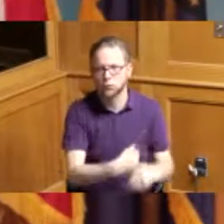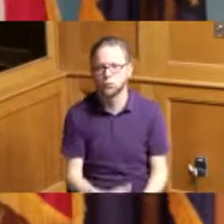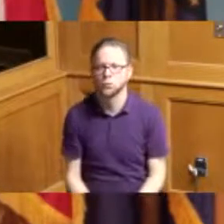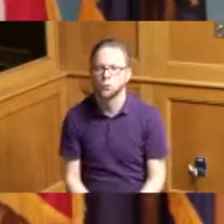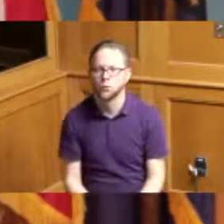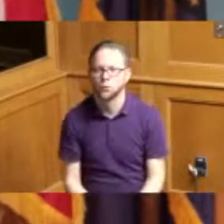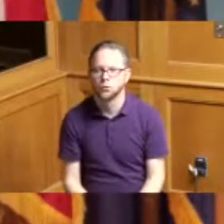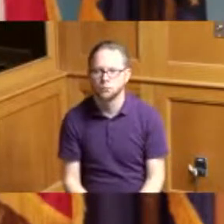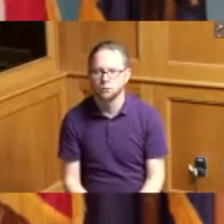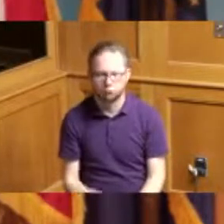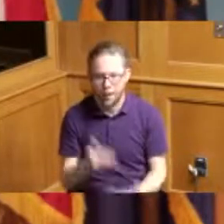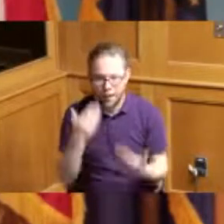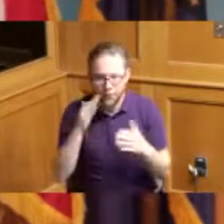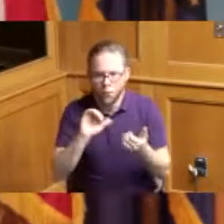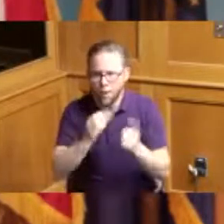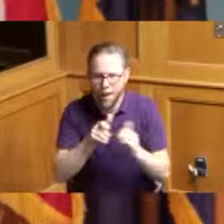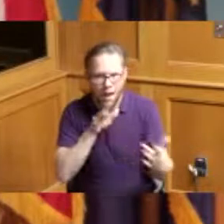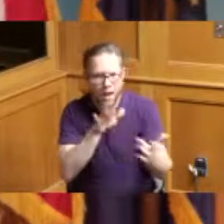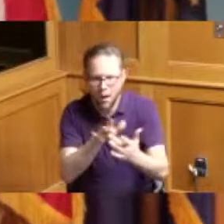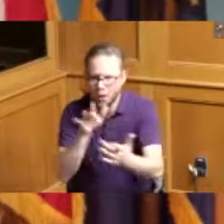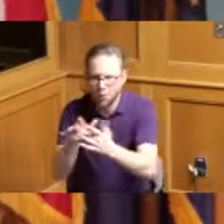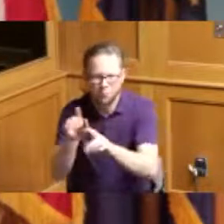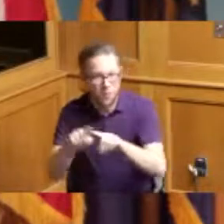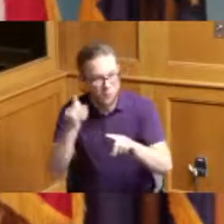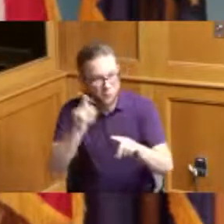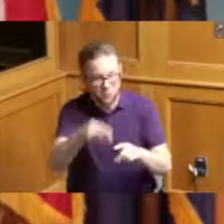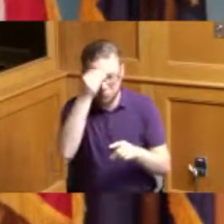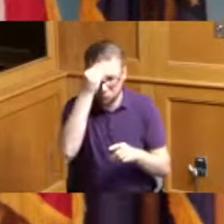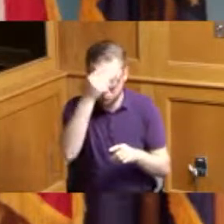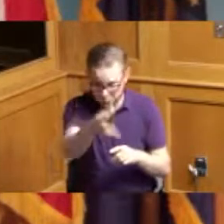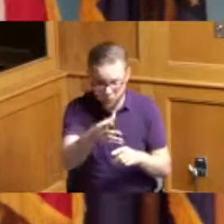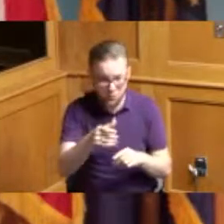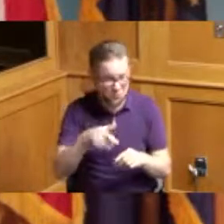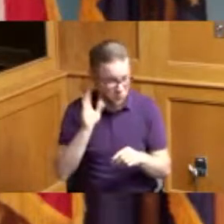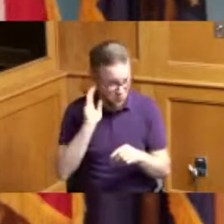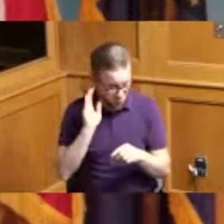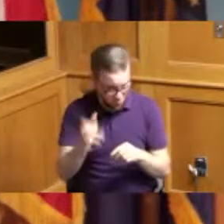they need to be told or notified you're getting ready to be charged for the rain if it's a lot of